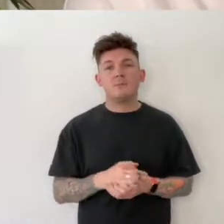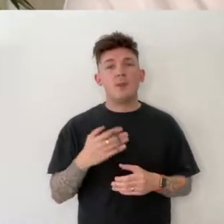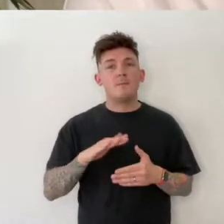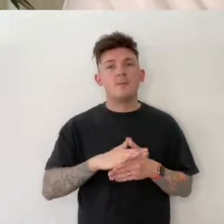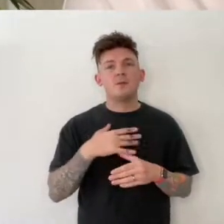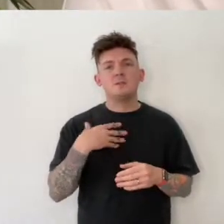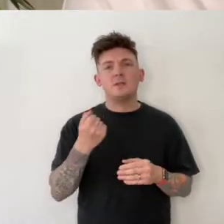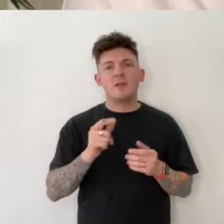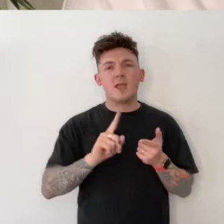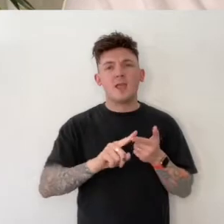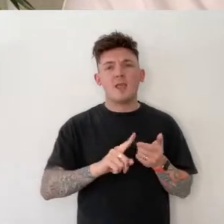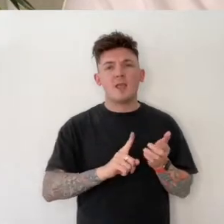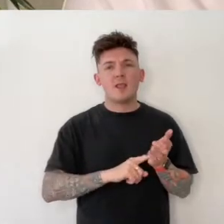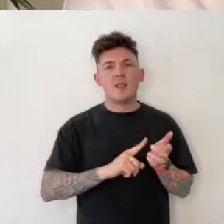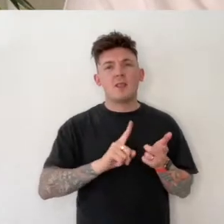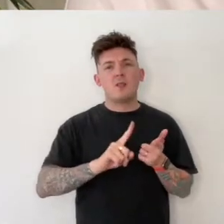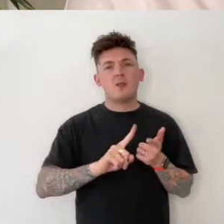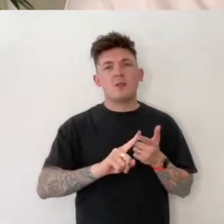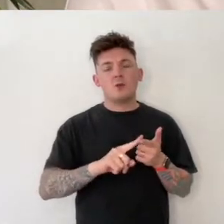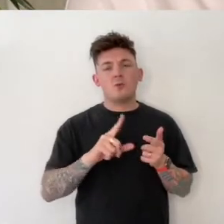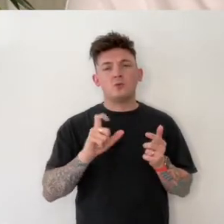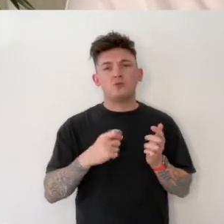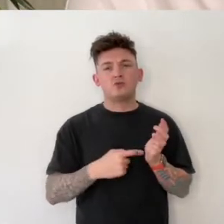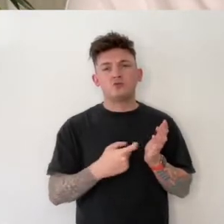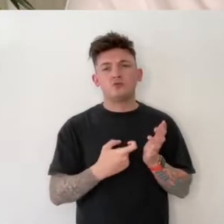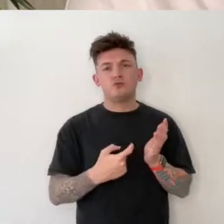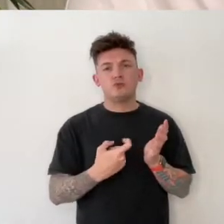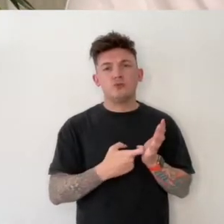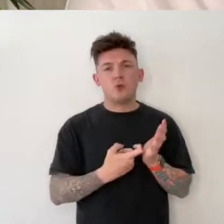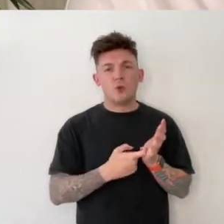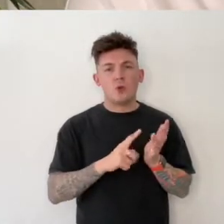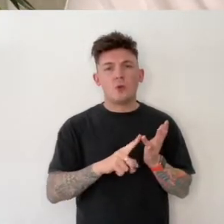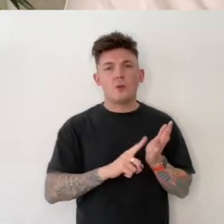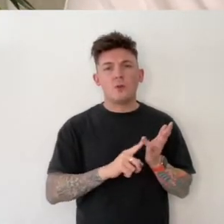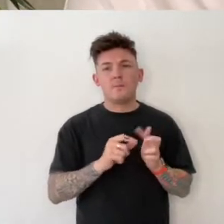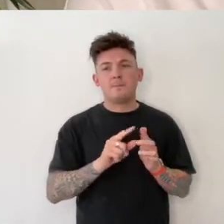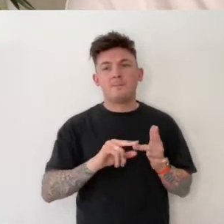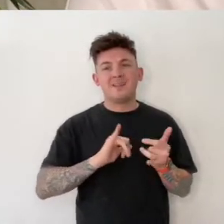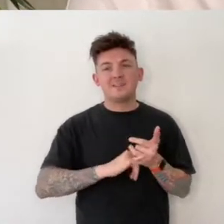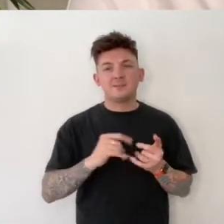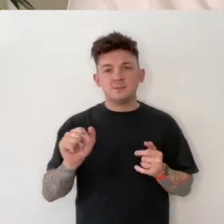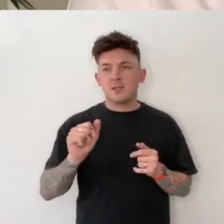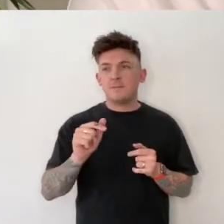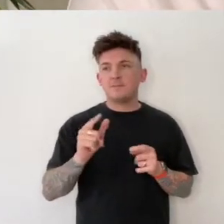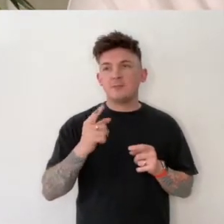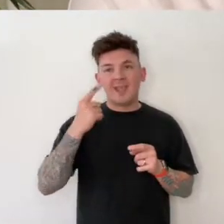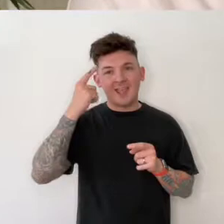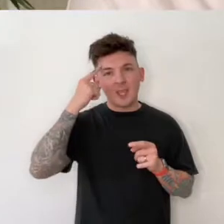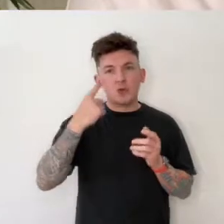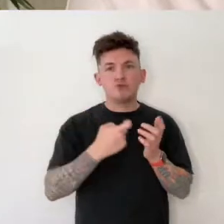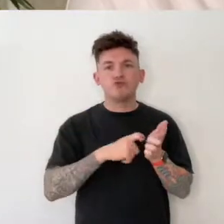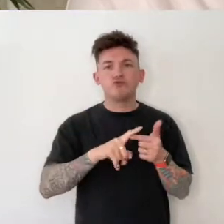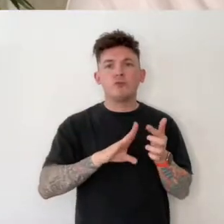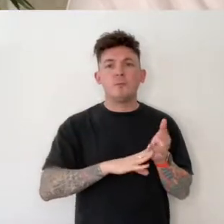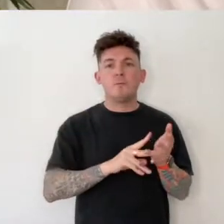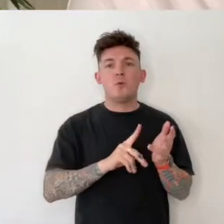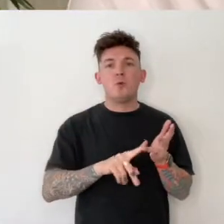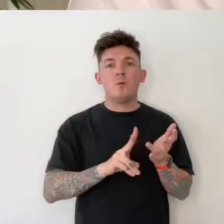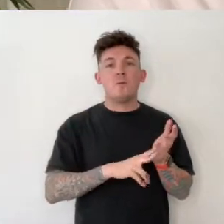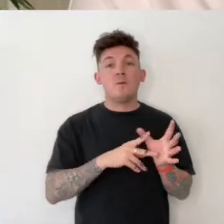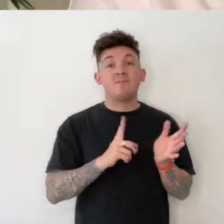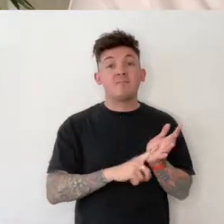clinic and so i'm starting to also do electrolysis on my brows, particularly if you have a mono